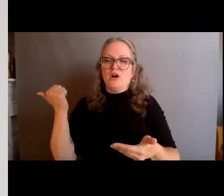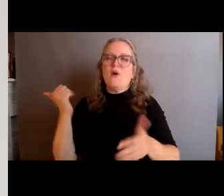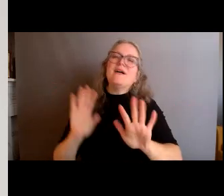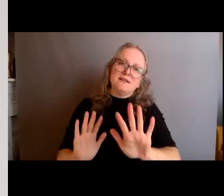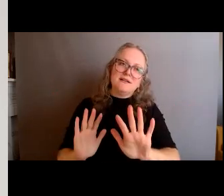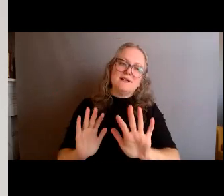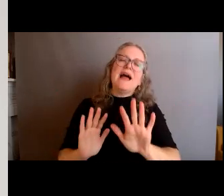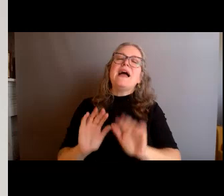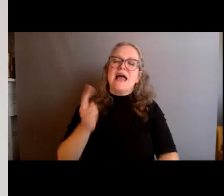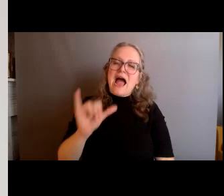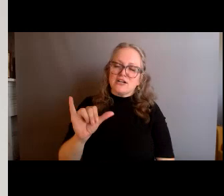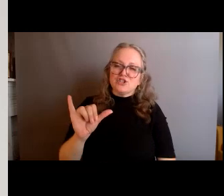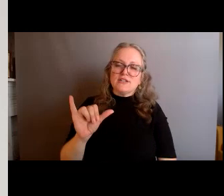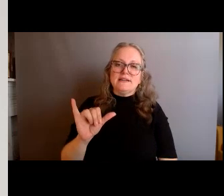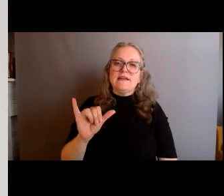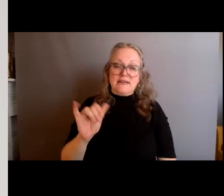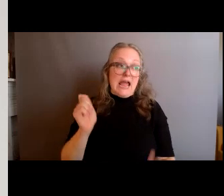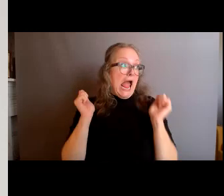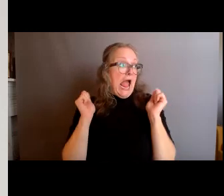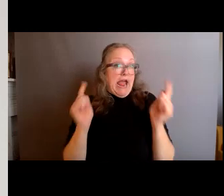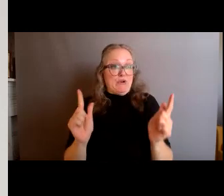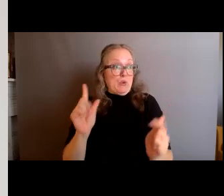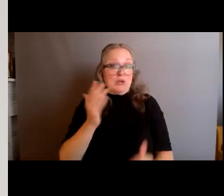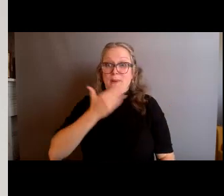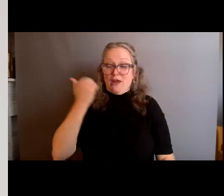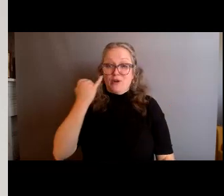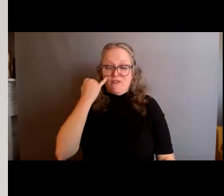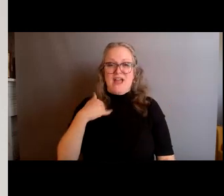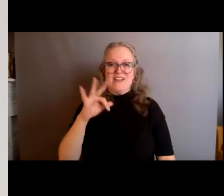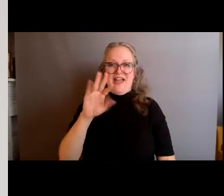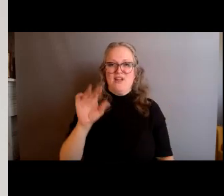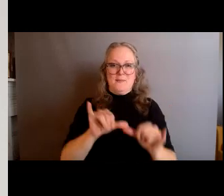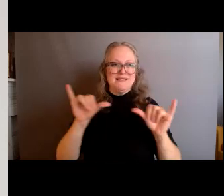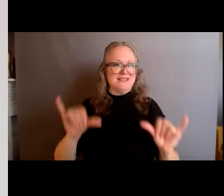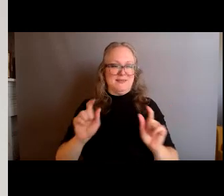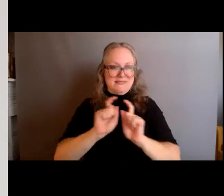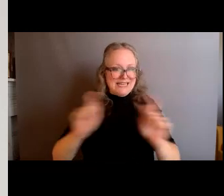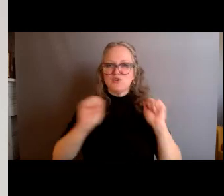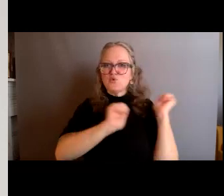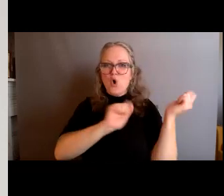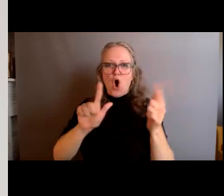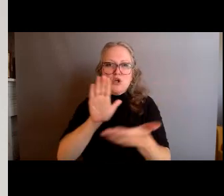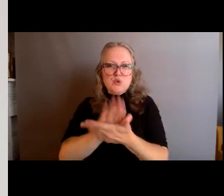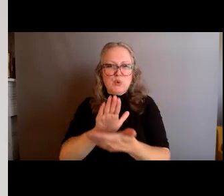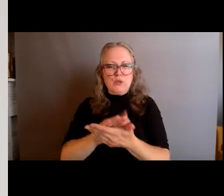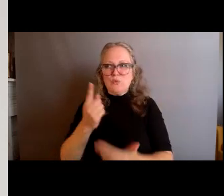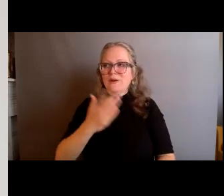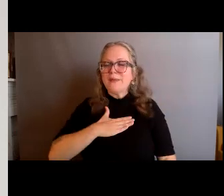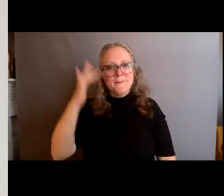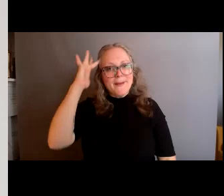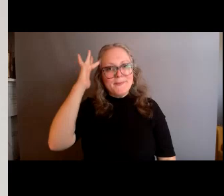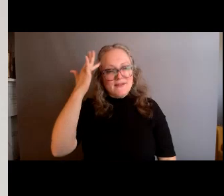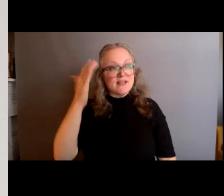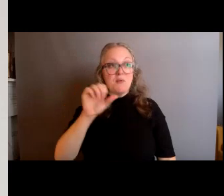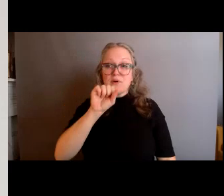Actually, everybody would do better if FM systems were in school. It's one of my pet peeves. I would like to see them in all classrooms, but especially